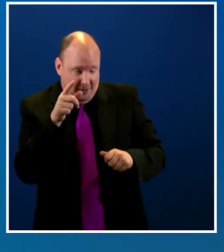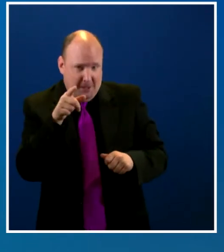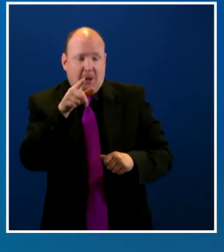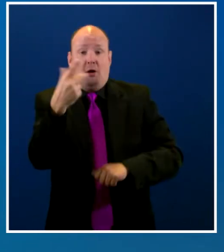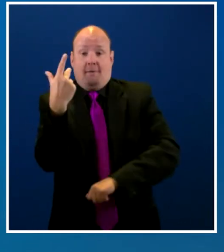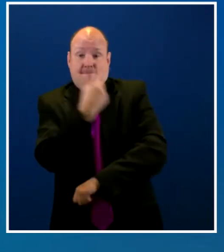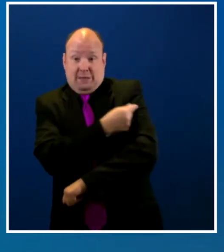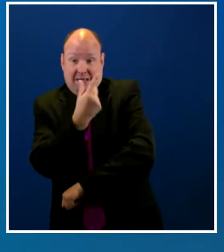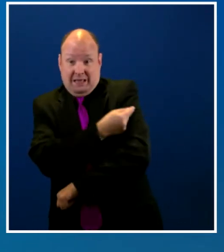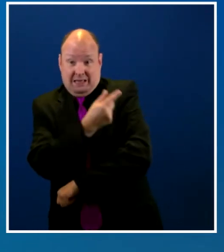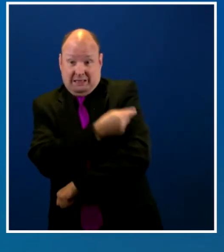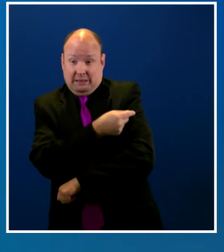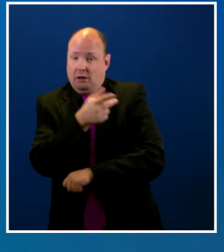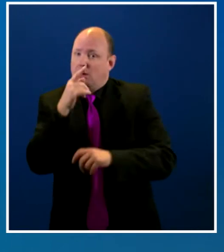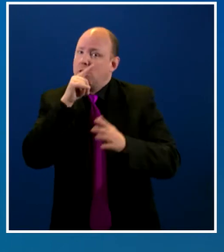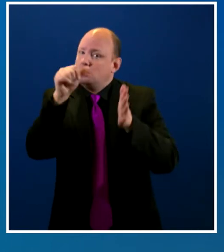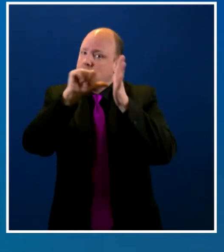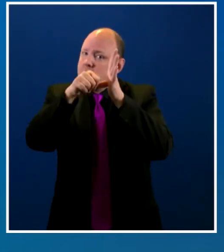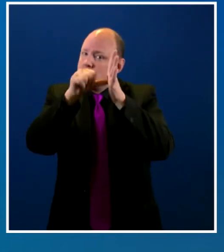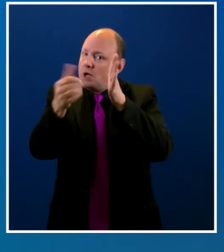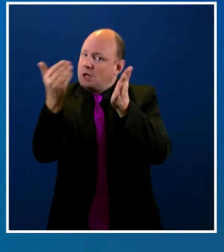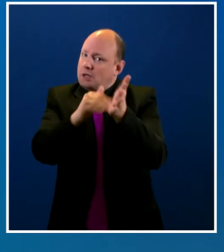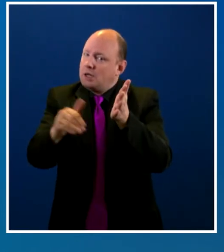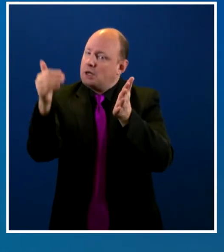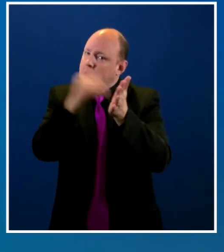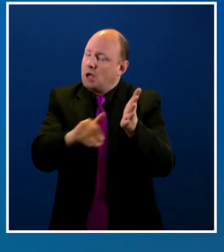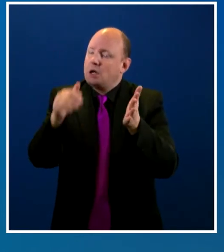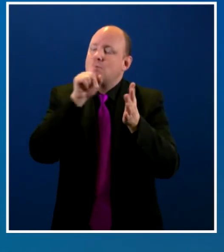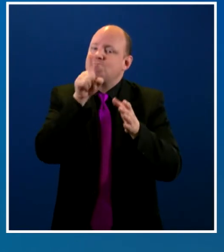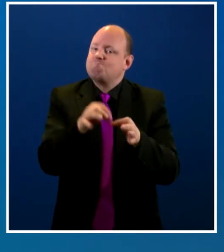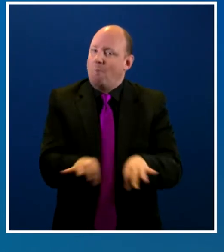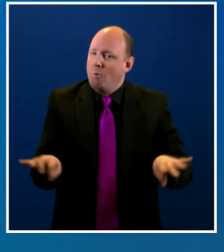repeating Clark County's vaccination rate continues to